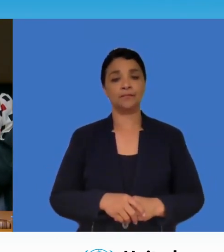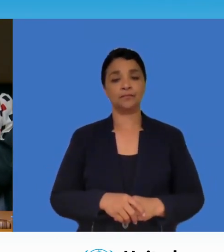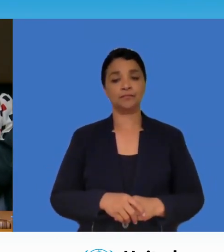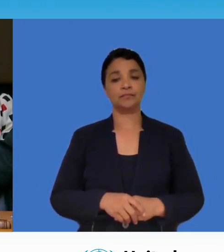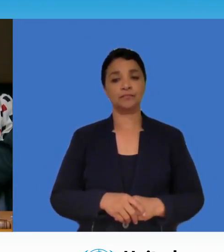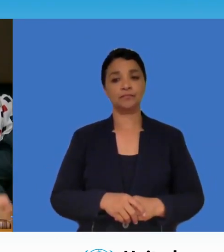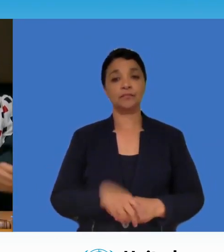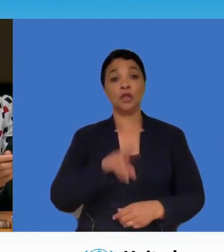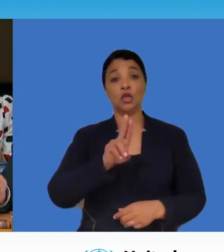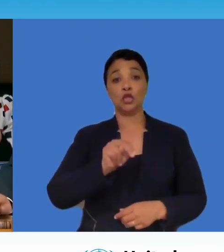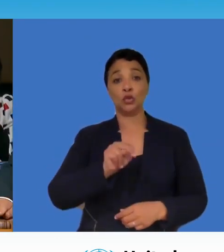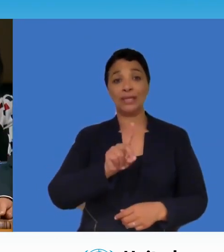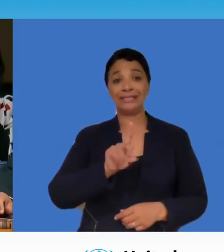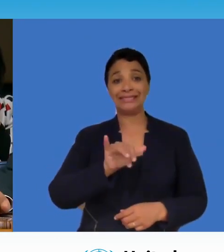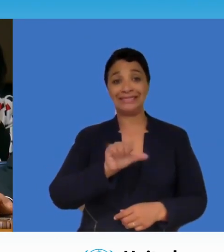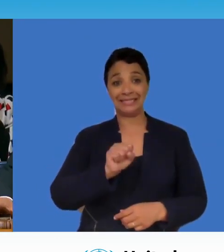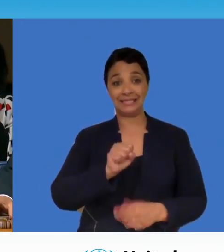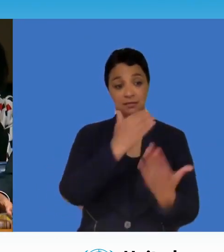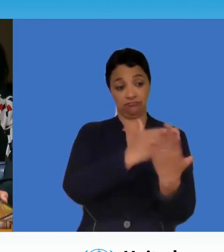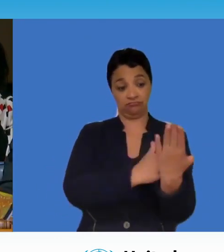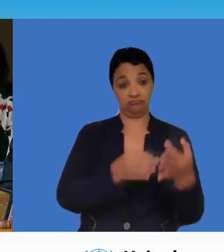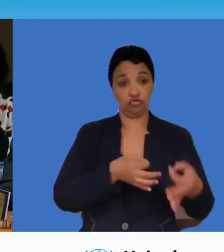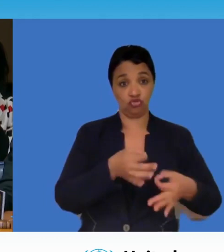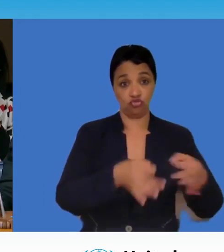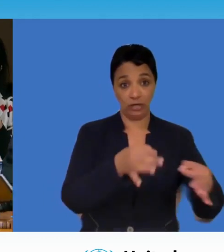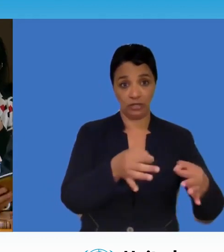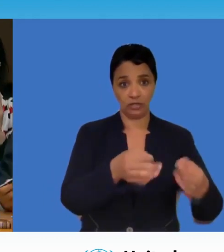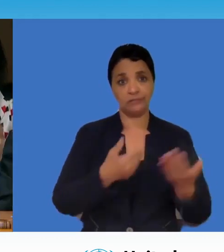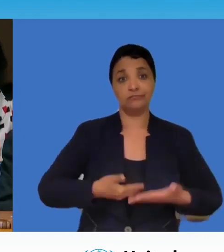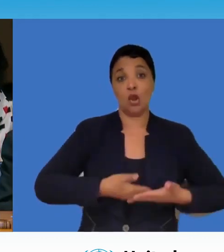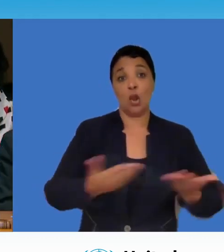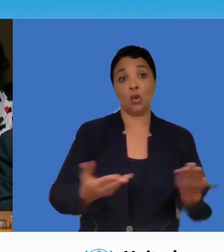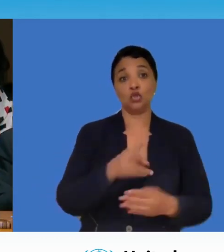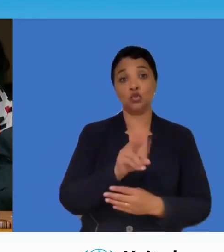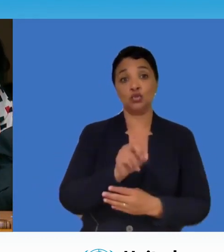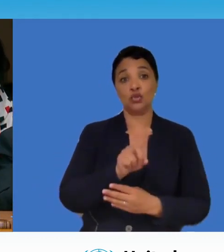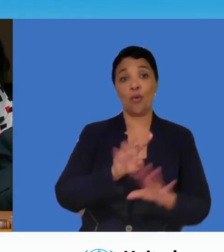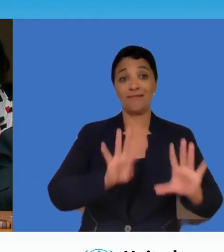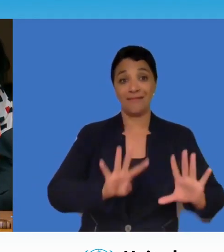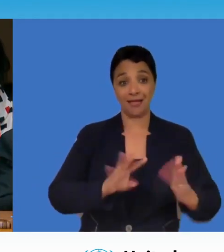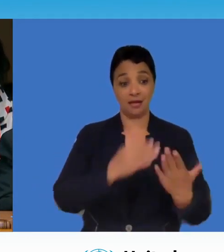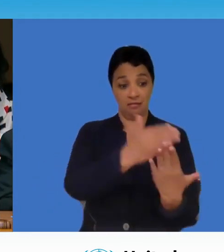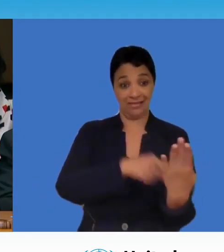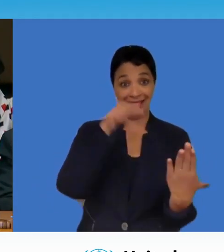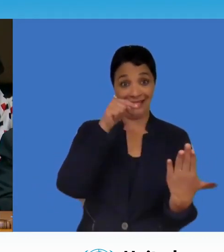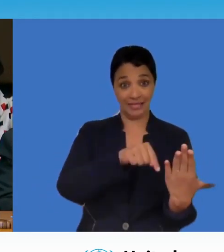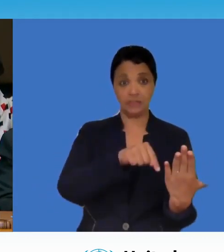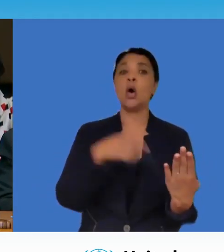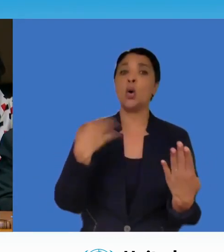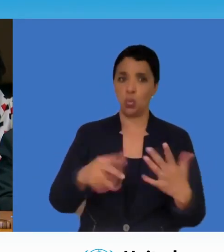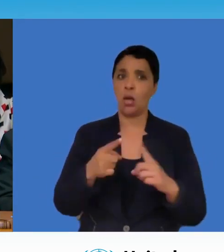the United Nations disability inclusion strategy launched in 200 19 has continued to be a priority